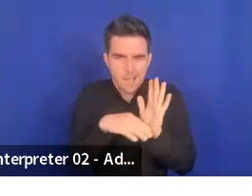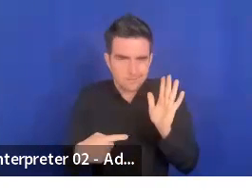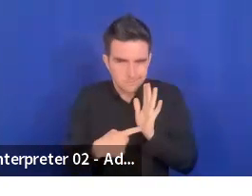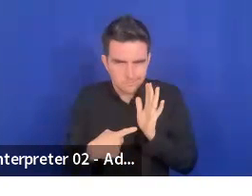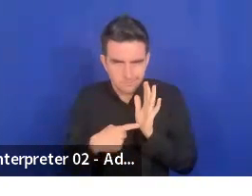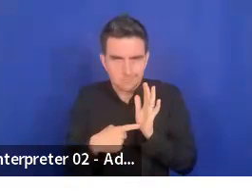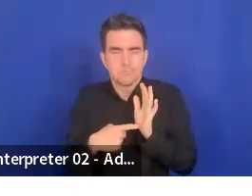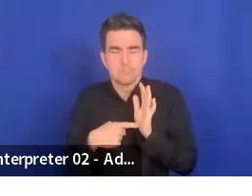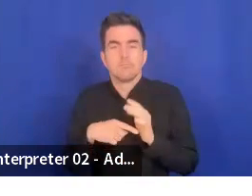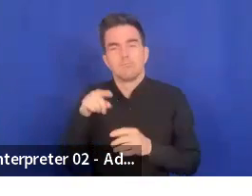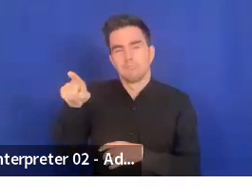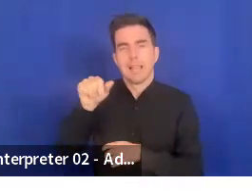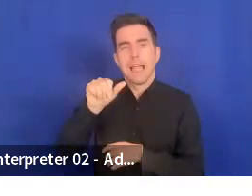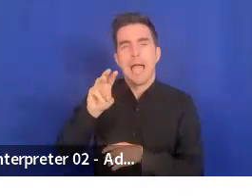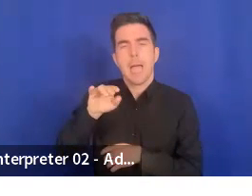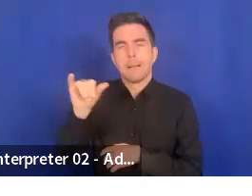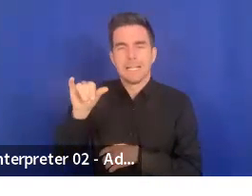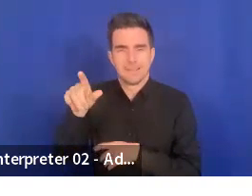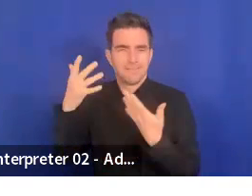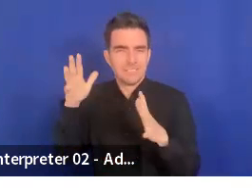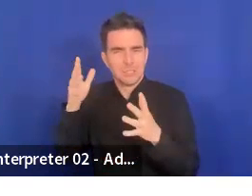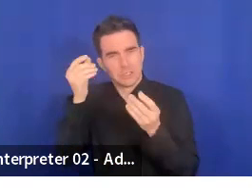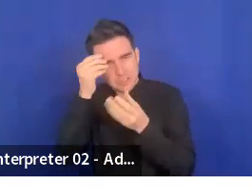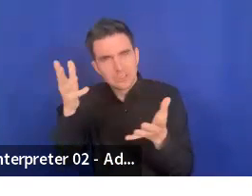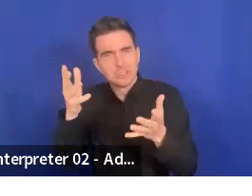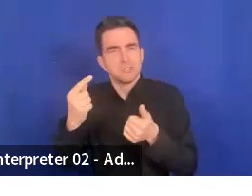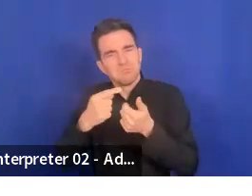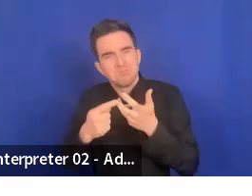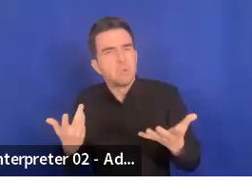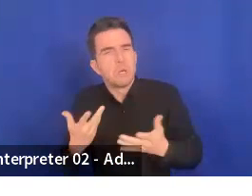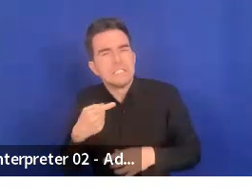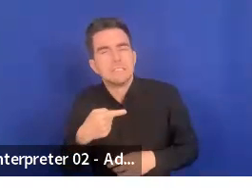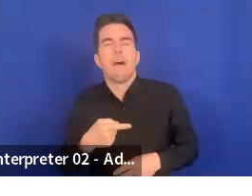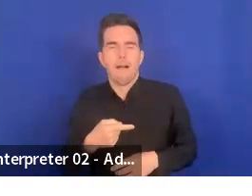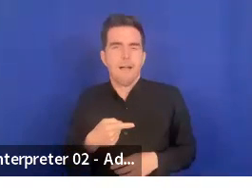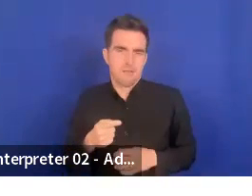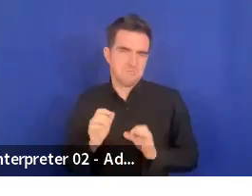developed. it has eight action areas identified.